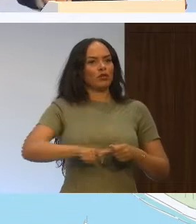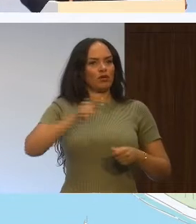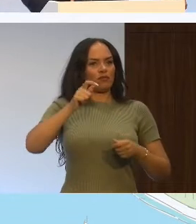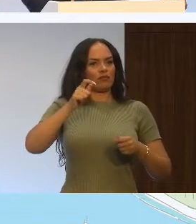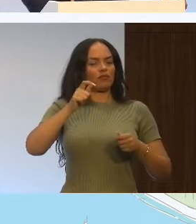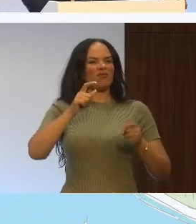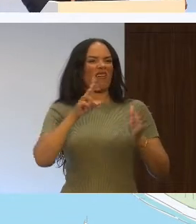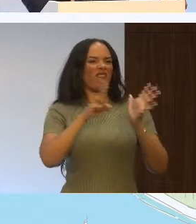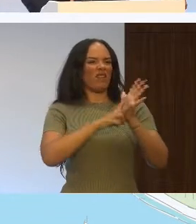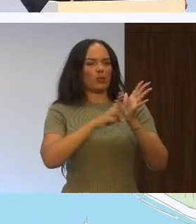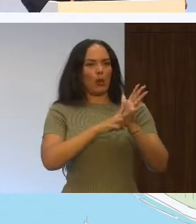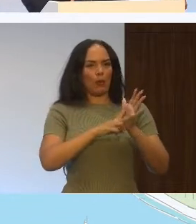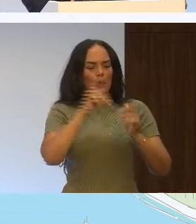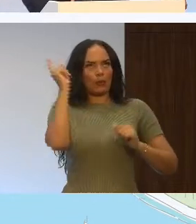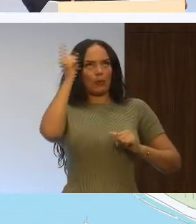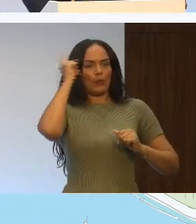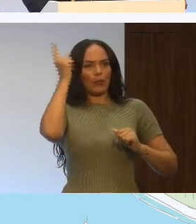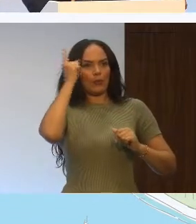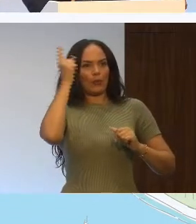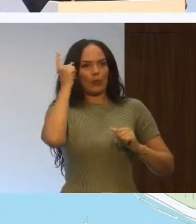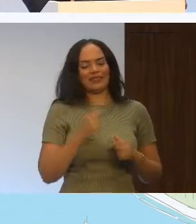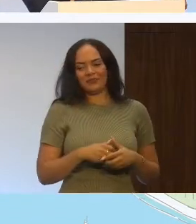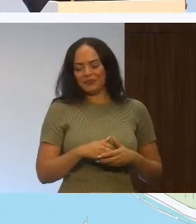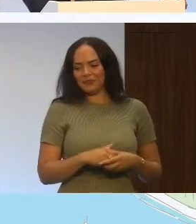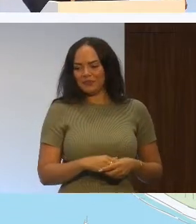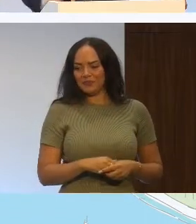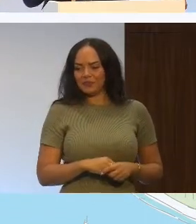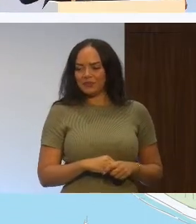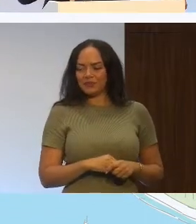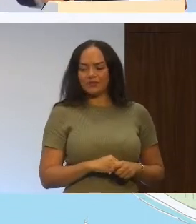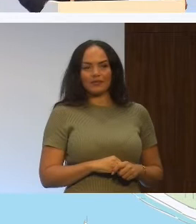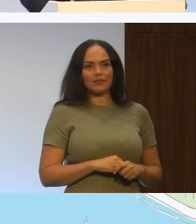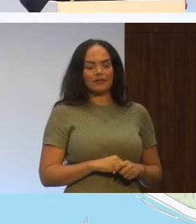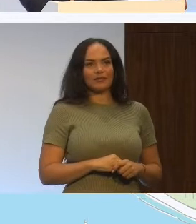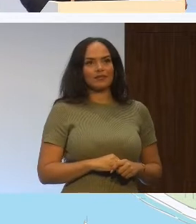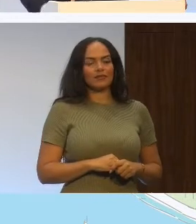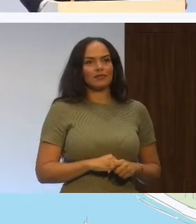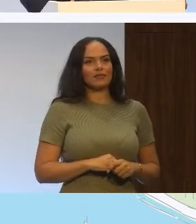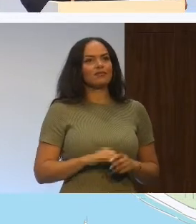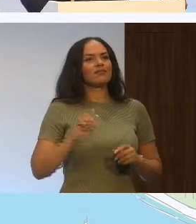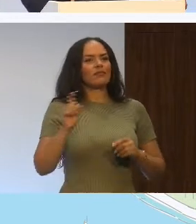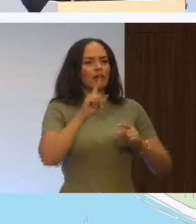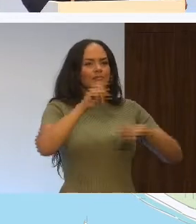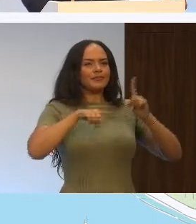This is more for neurologists. For me, these are the types of vertigo I've mentioned the most important ones.